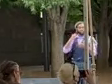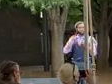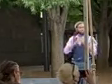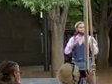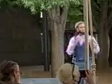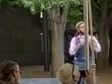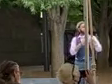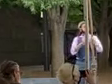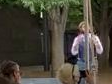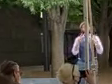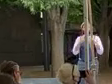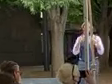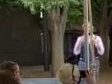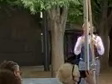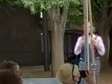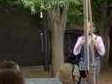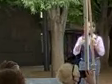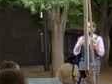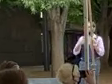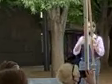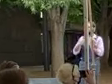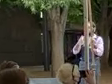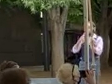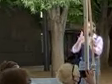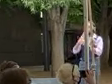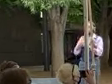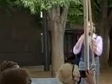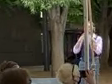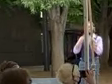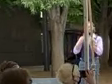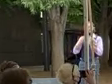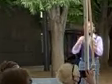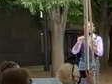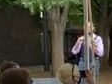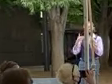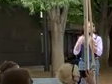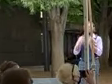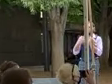reminds us that living up to our values is an enduring challenge even among our heroes.